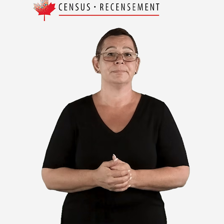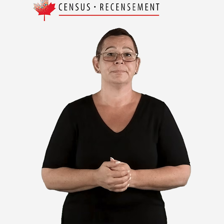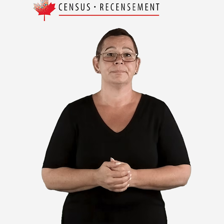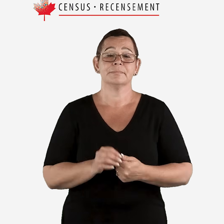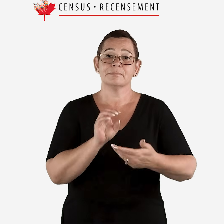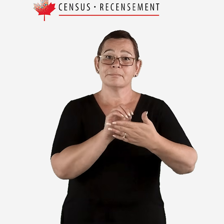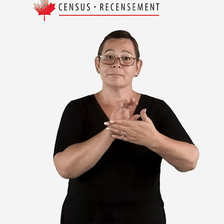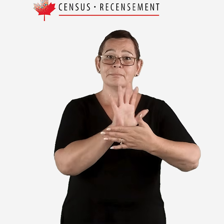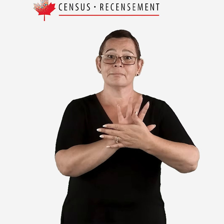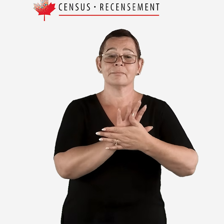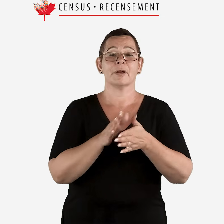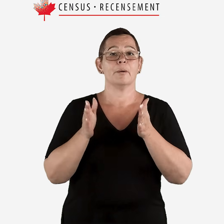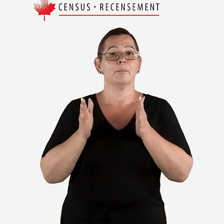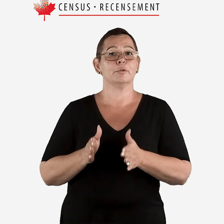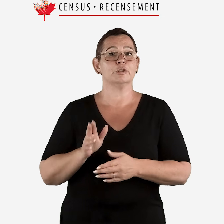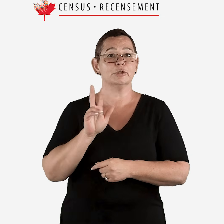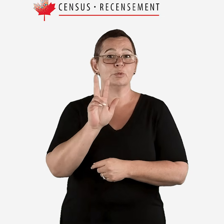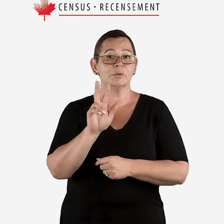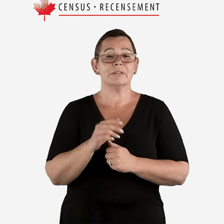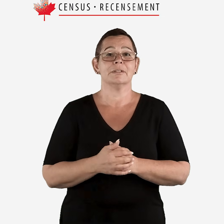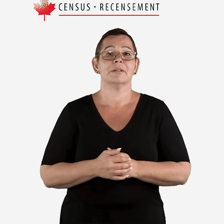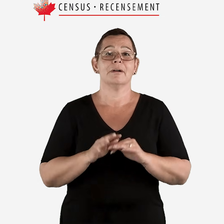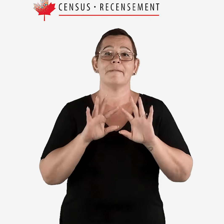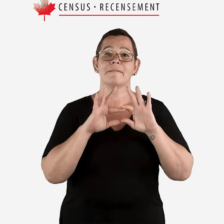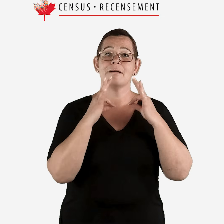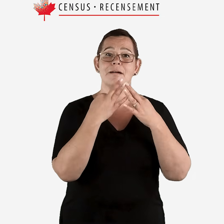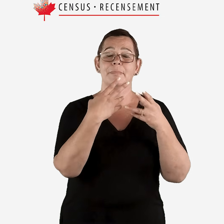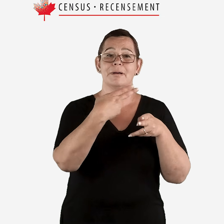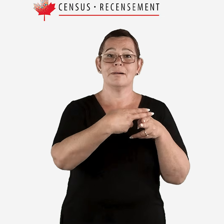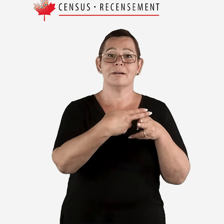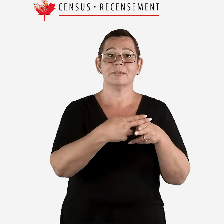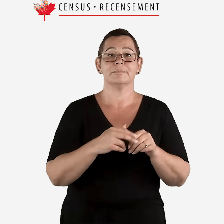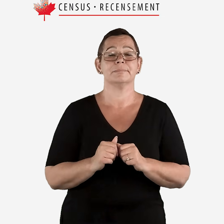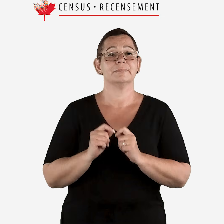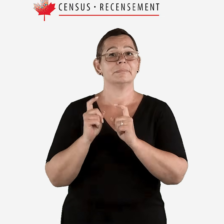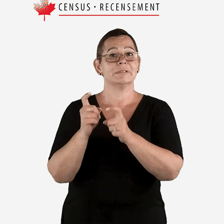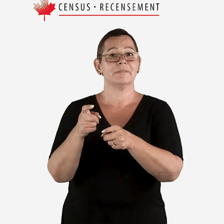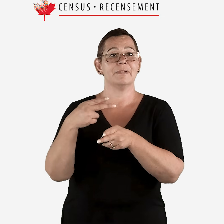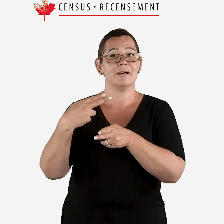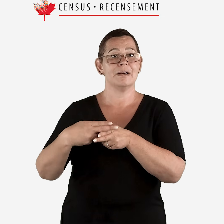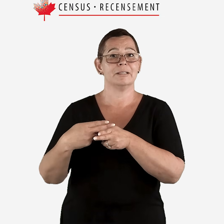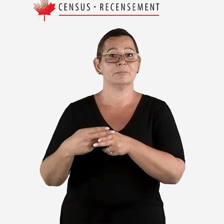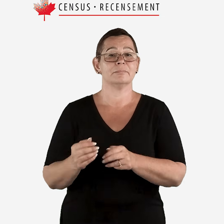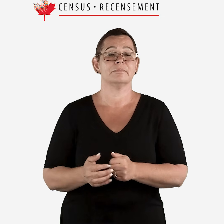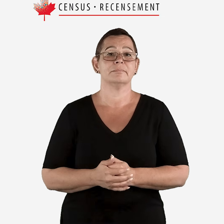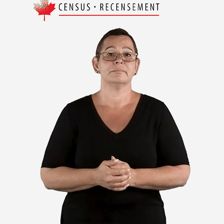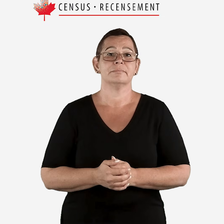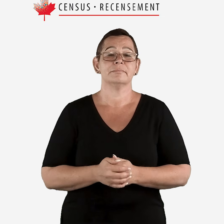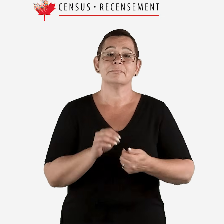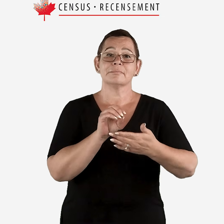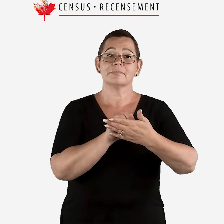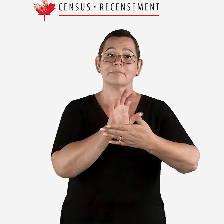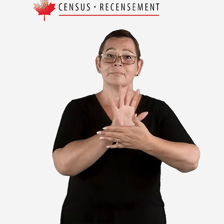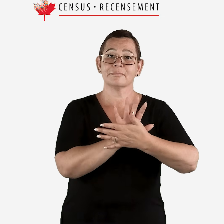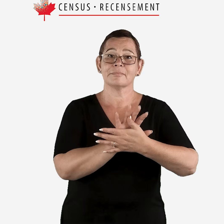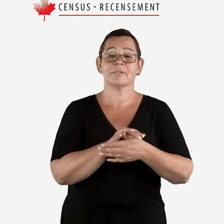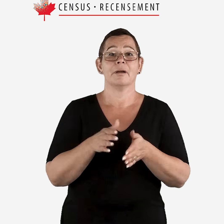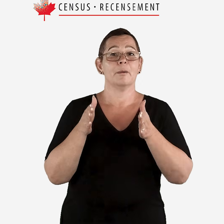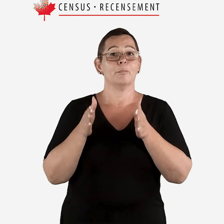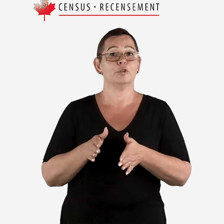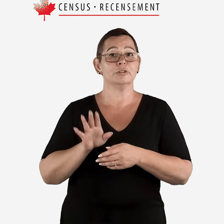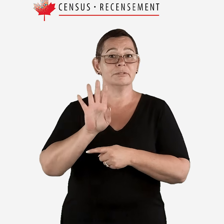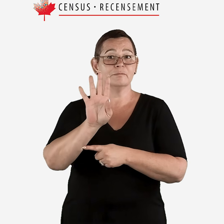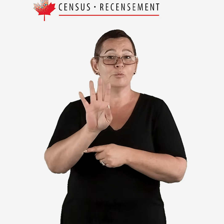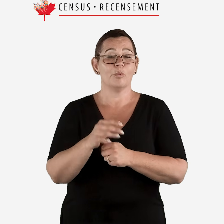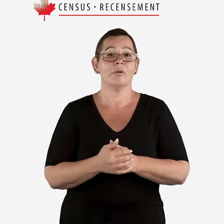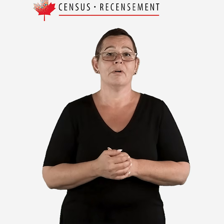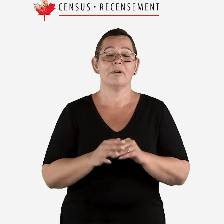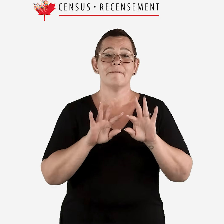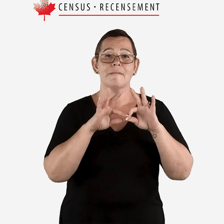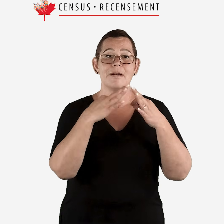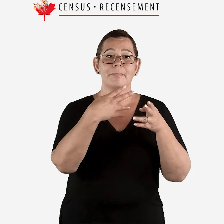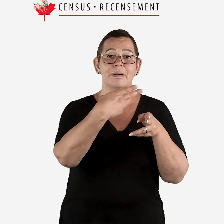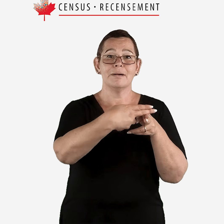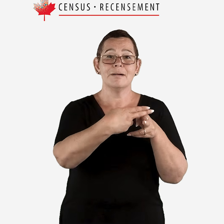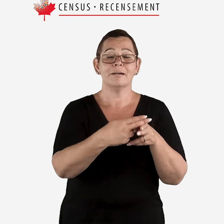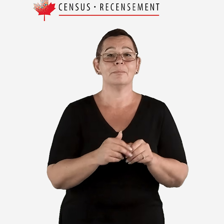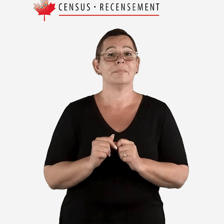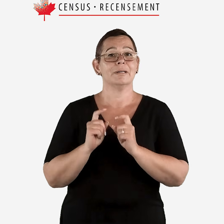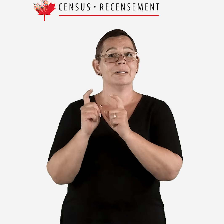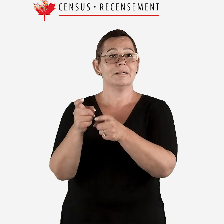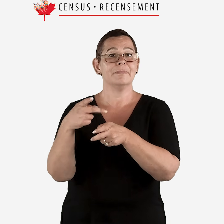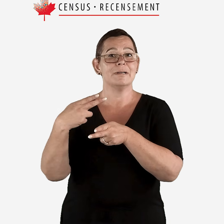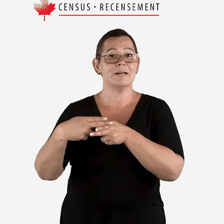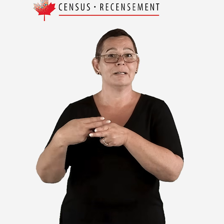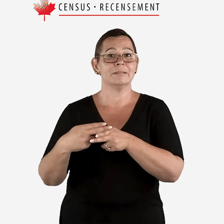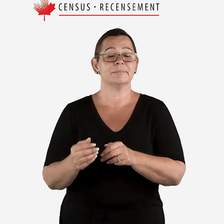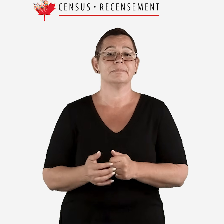Write-in field: Person 3: Family name(s), Given name(s) Write-in field: Person 4: Family name(s), Given name(s)